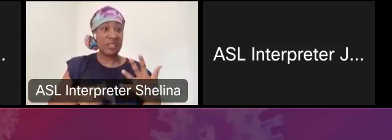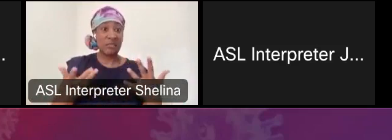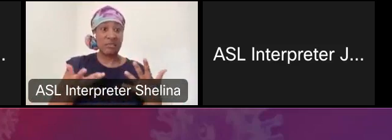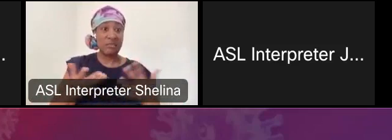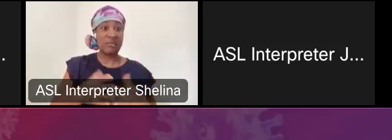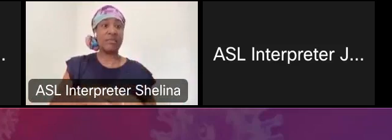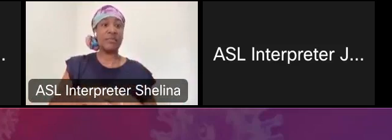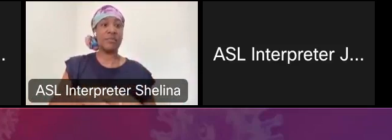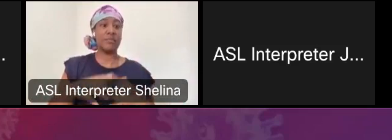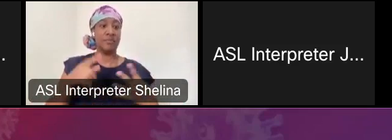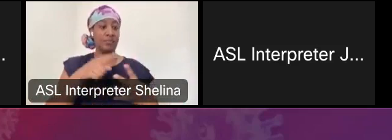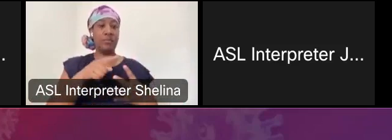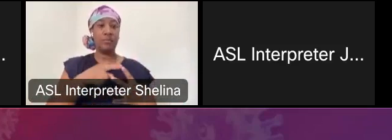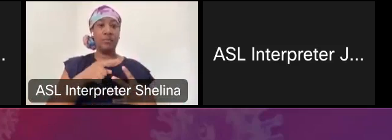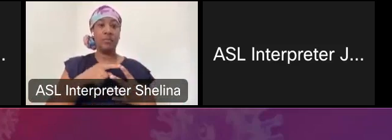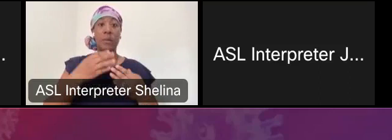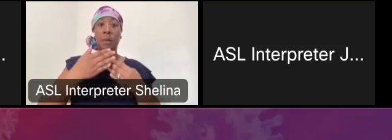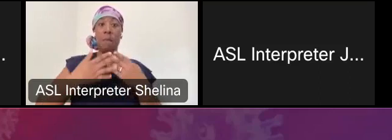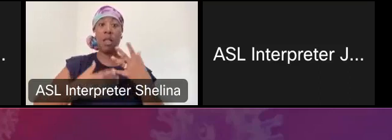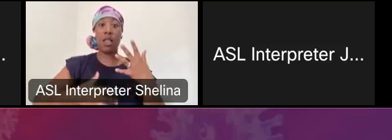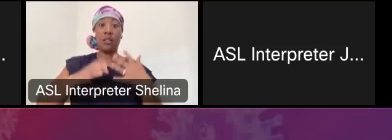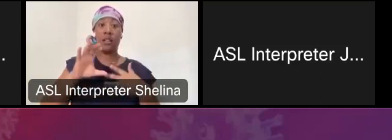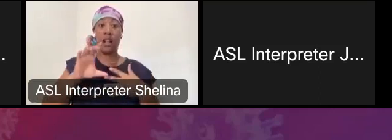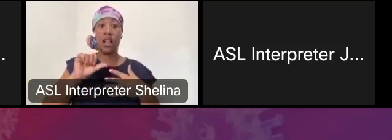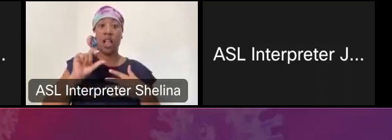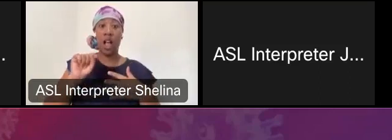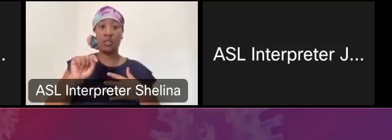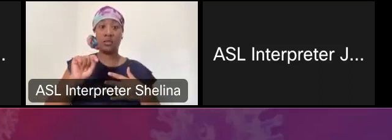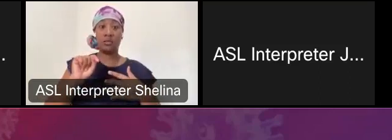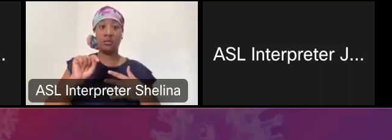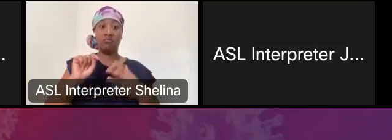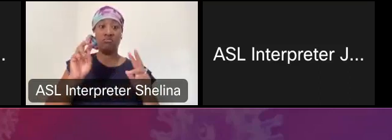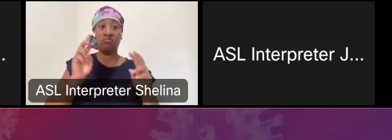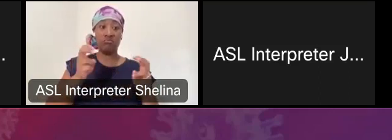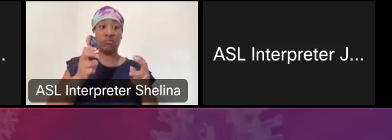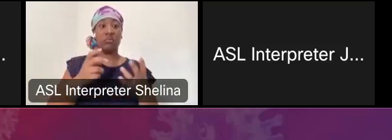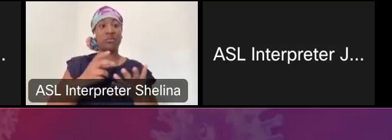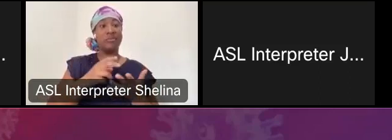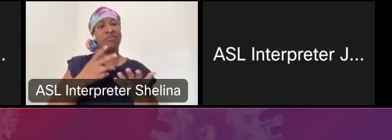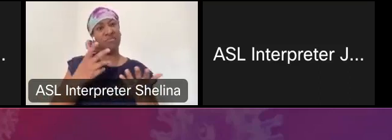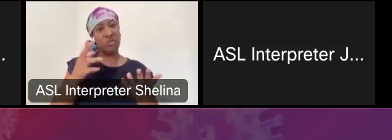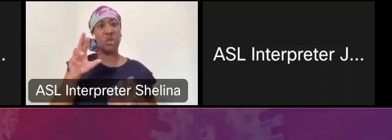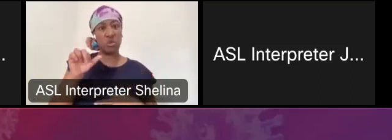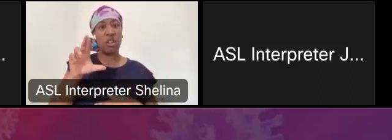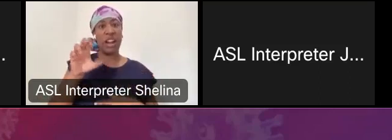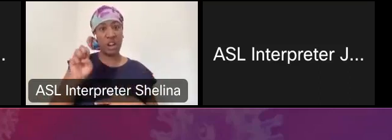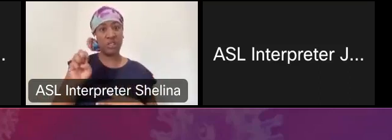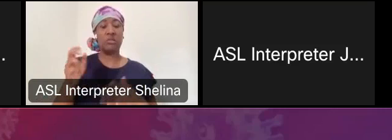Include blood clotting issues. This is a risk of but a rare, uh, condition.